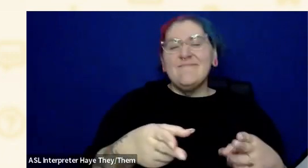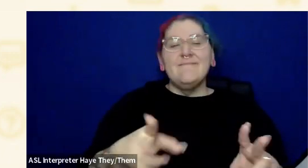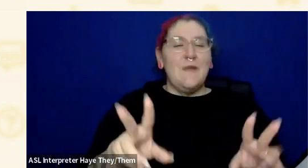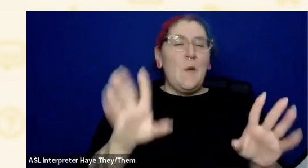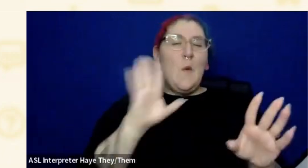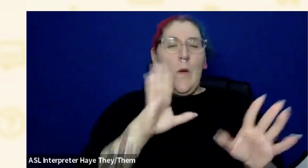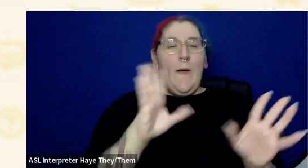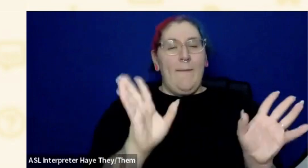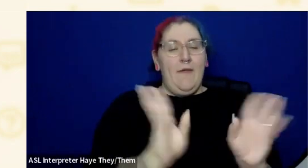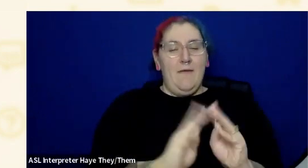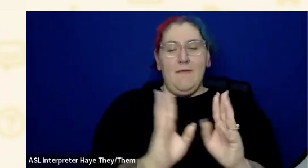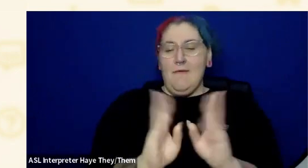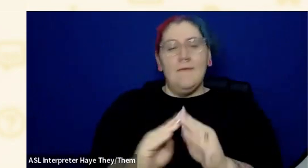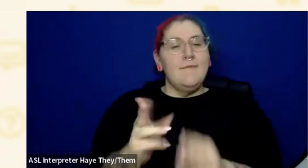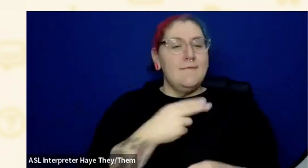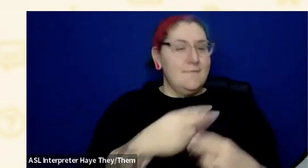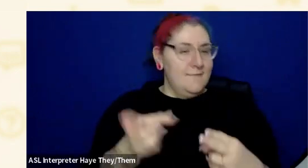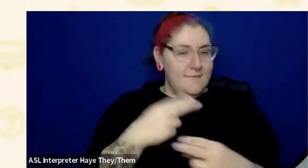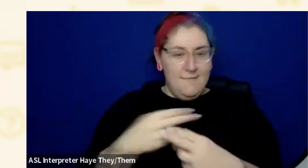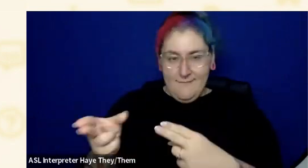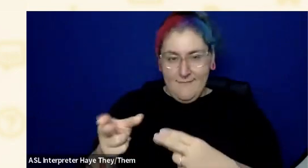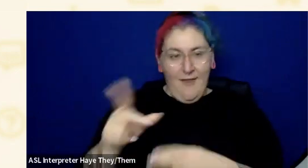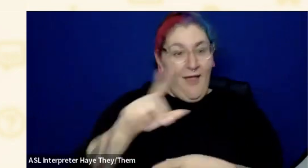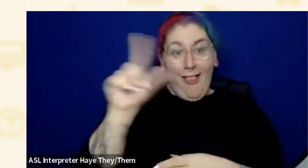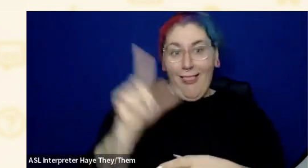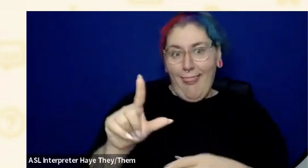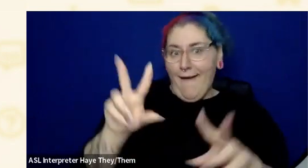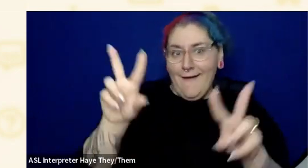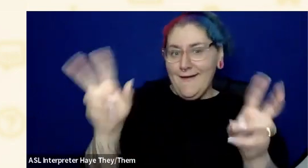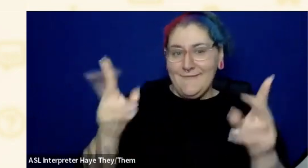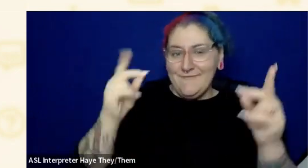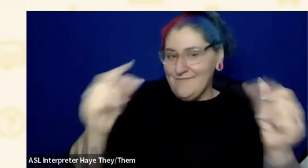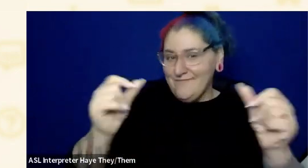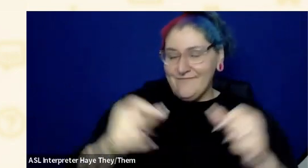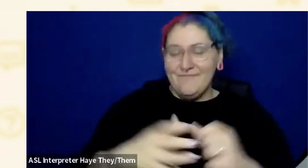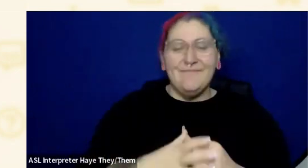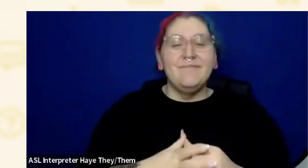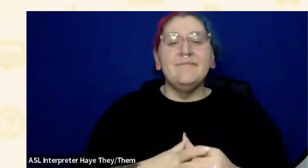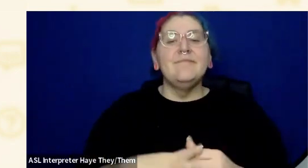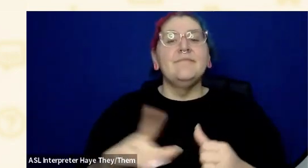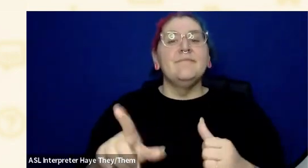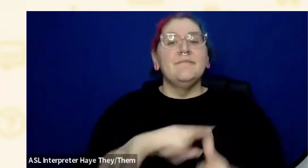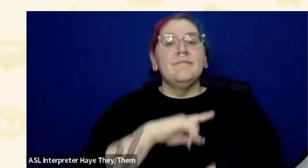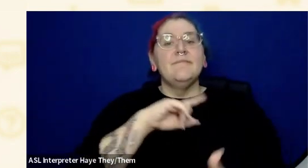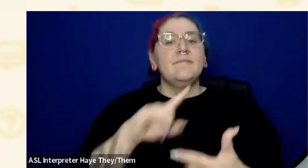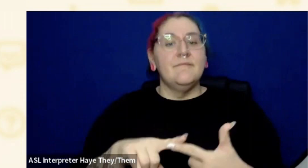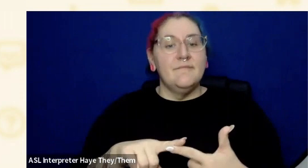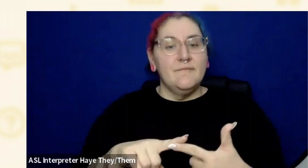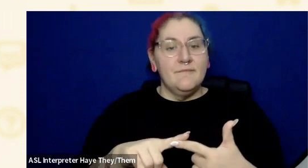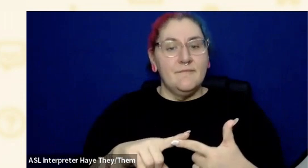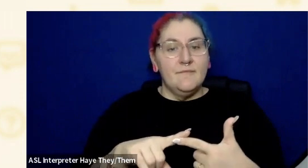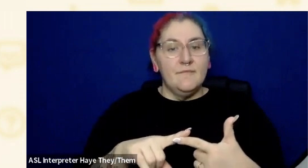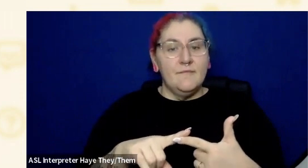the A11Y Collective, and Morgan Kay, Software Engineer at Rocketgenius.